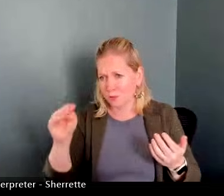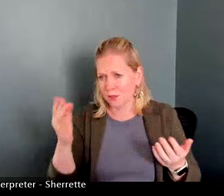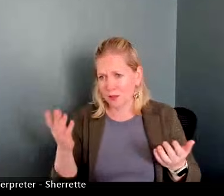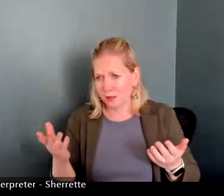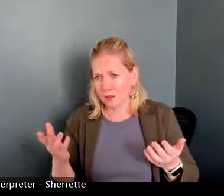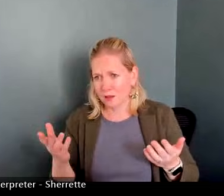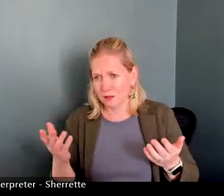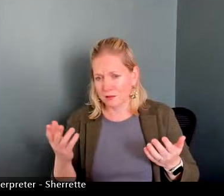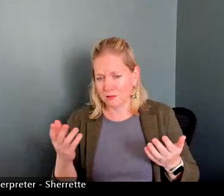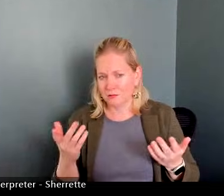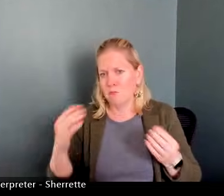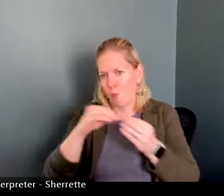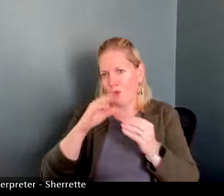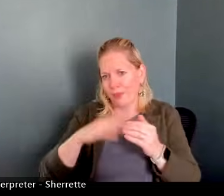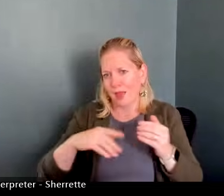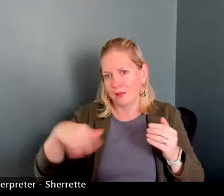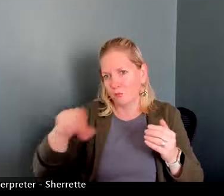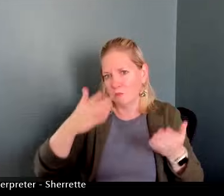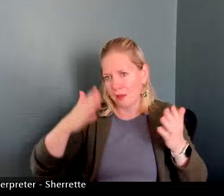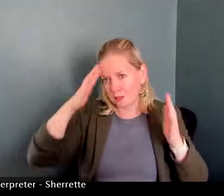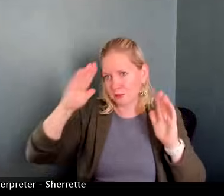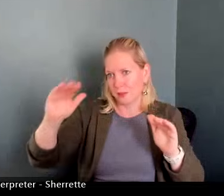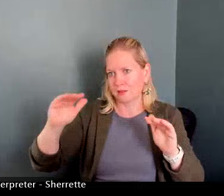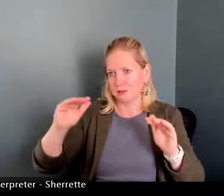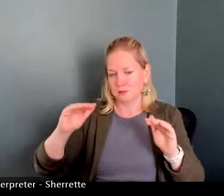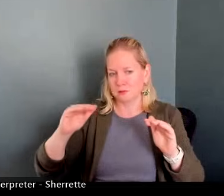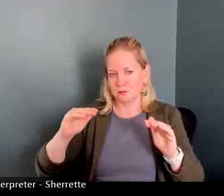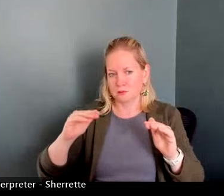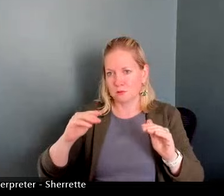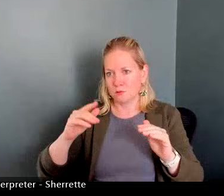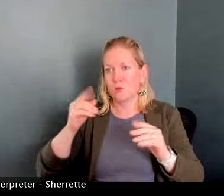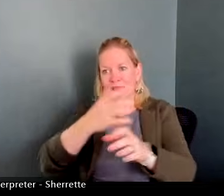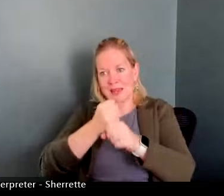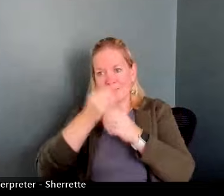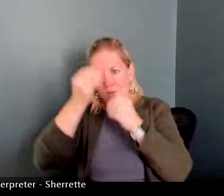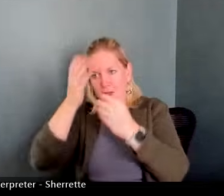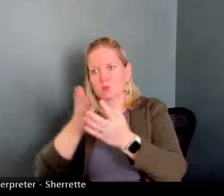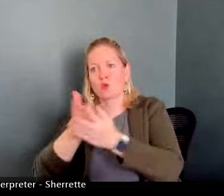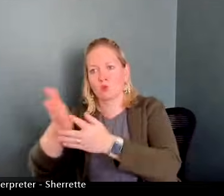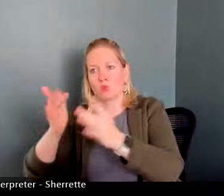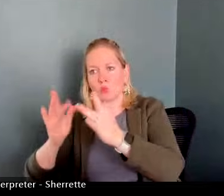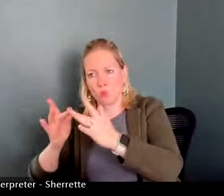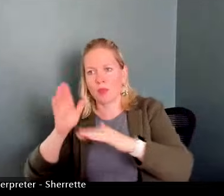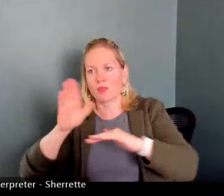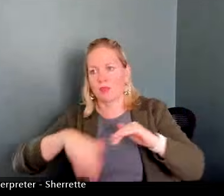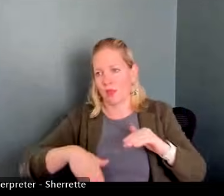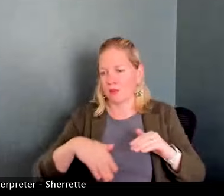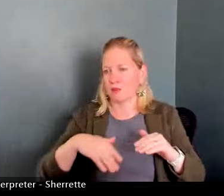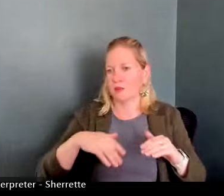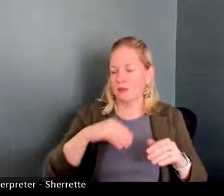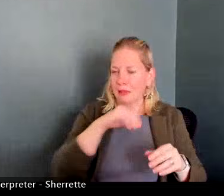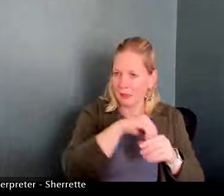would -- you know, than what we are producing, I think, a combination of those. And also,